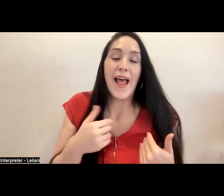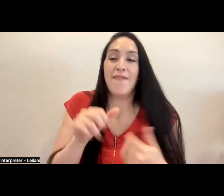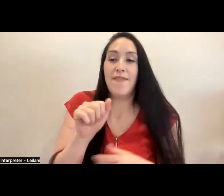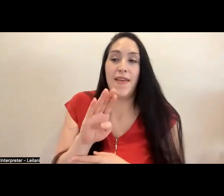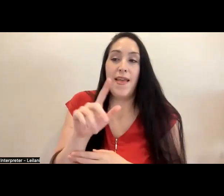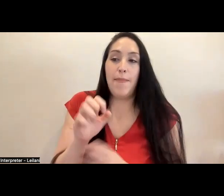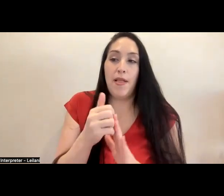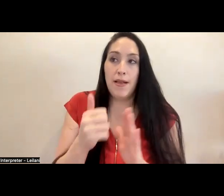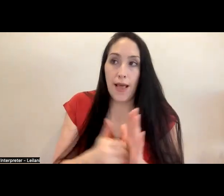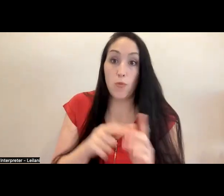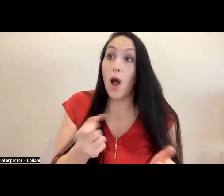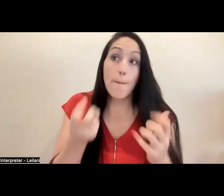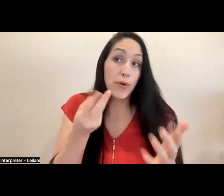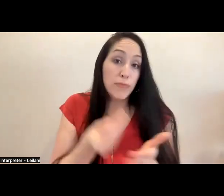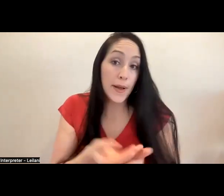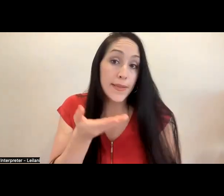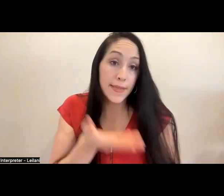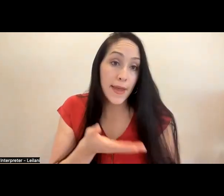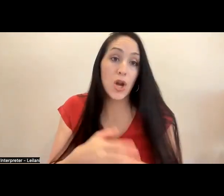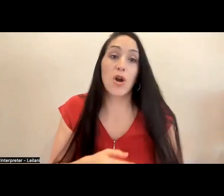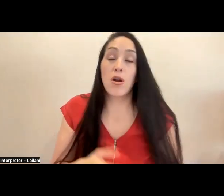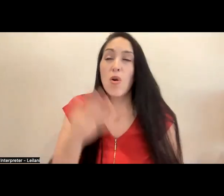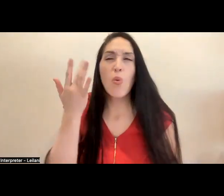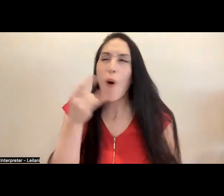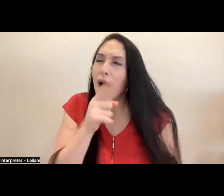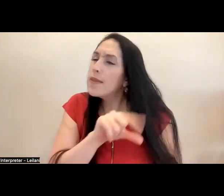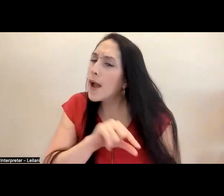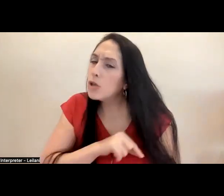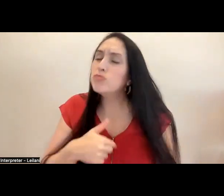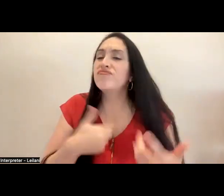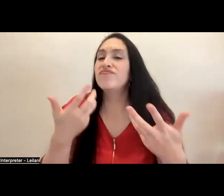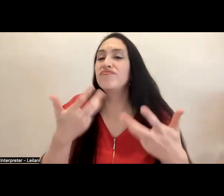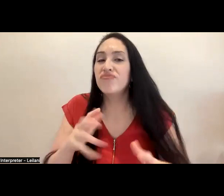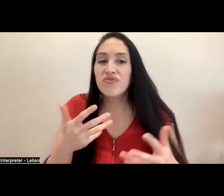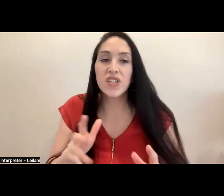11:21:39 You recall during the registration process? We ask, you know, what type of eligible